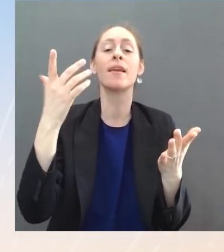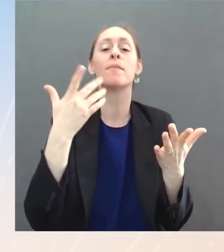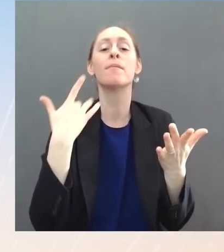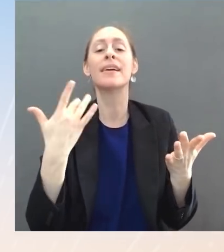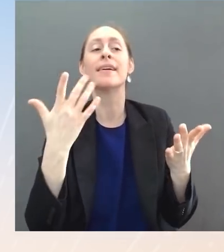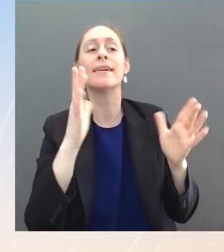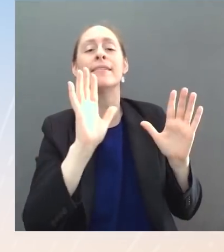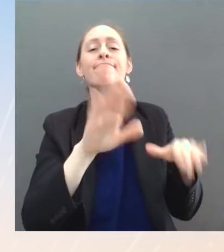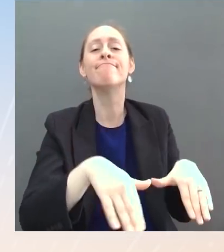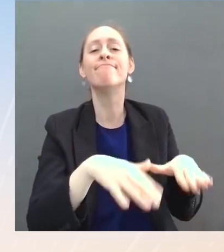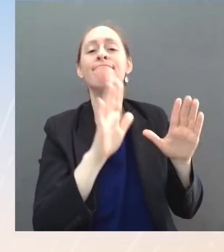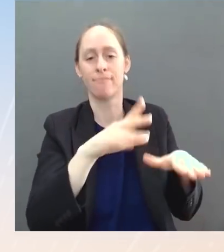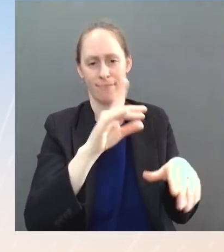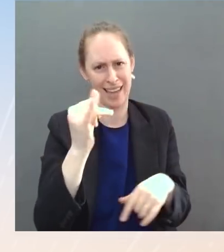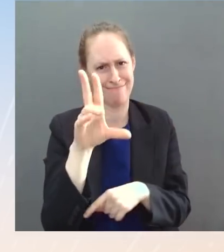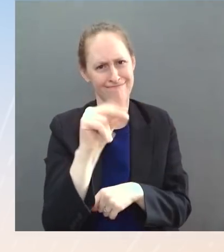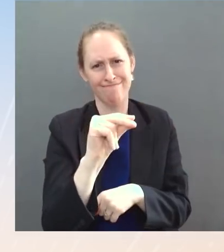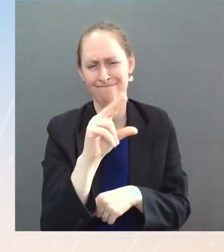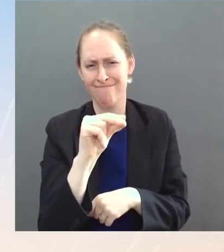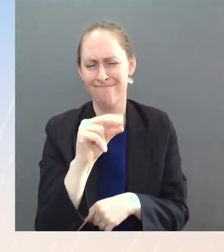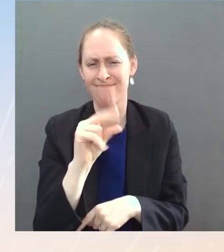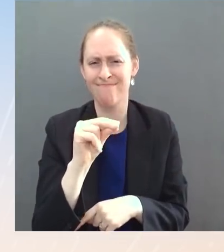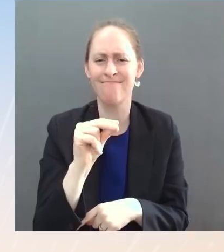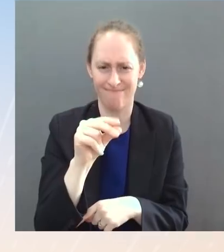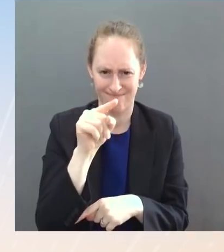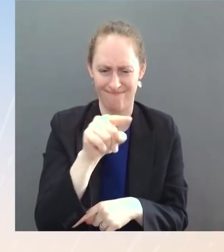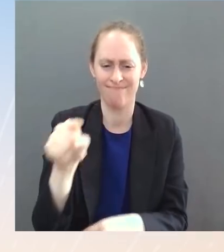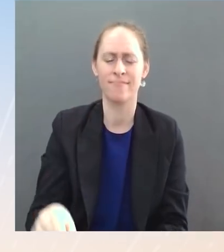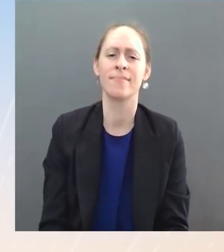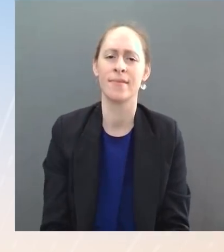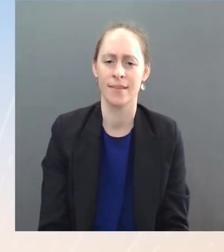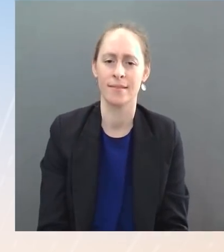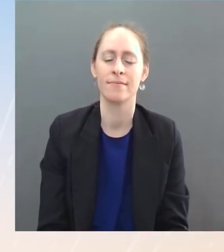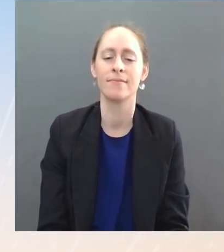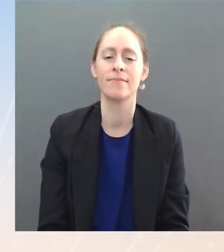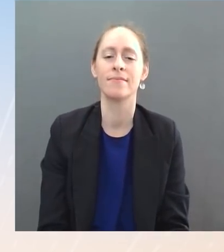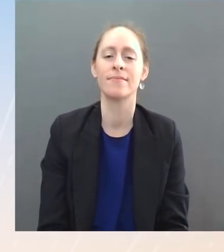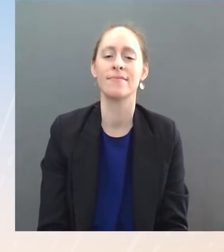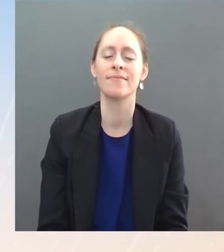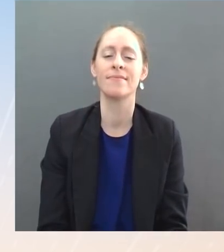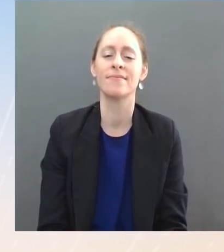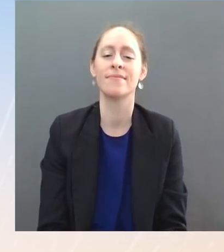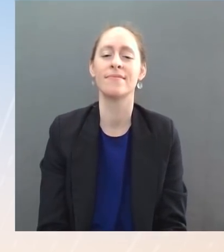it seizes in the east, we expect that Russia could potentially extend its force proje- --